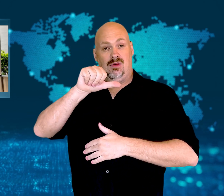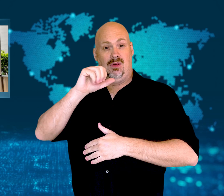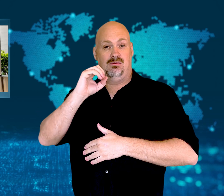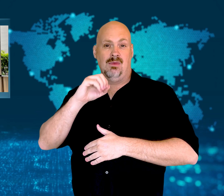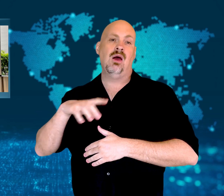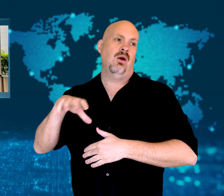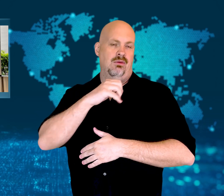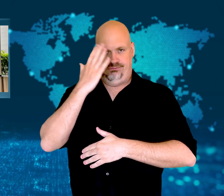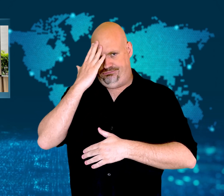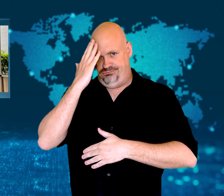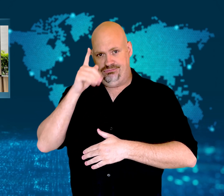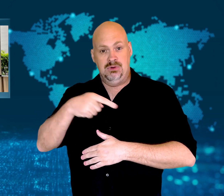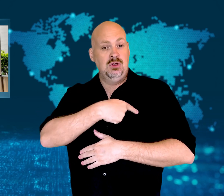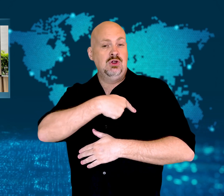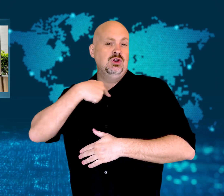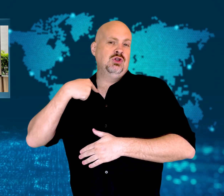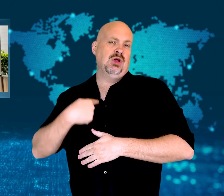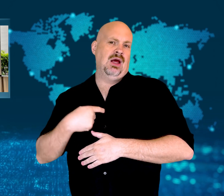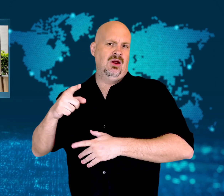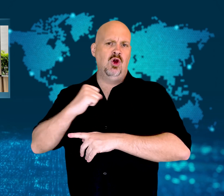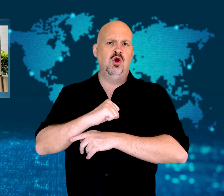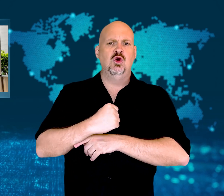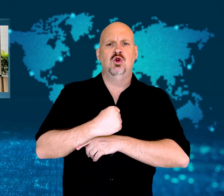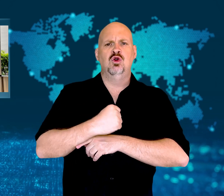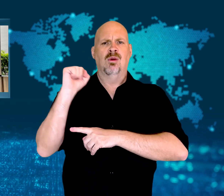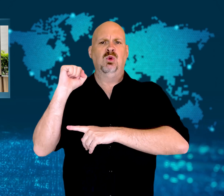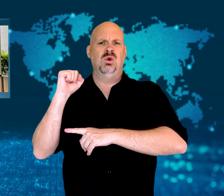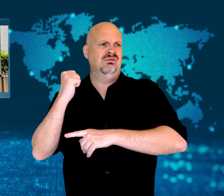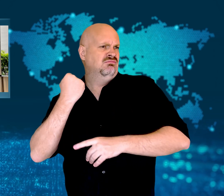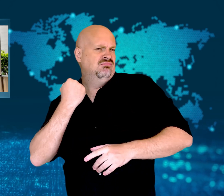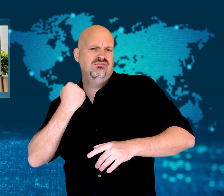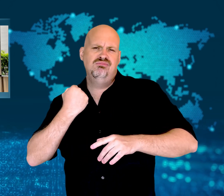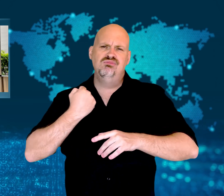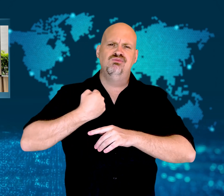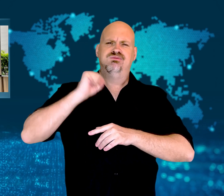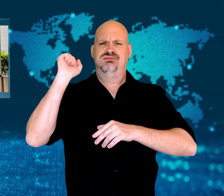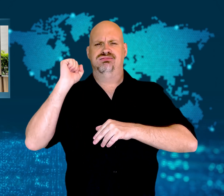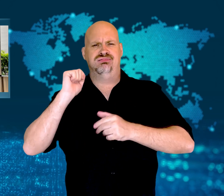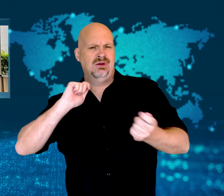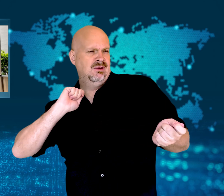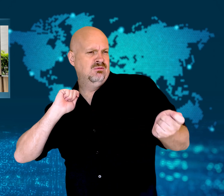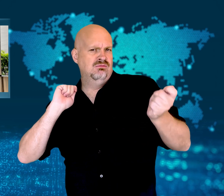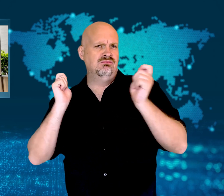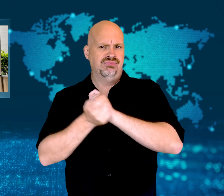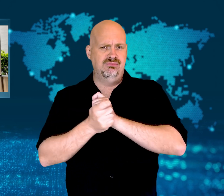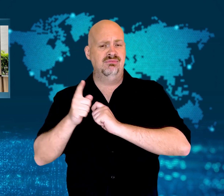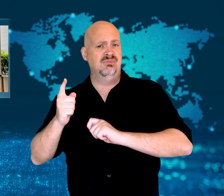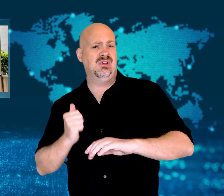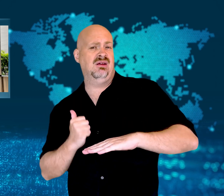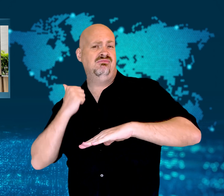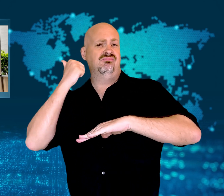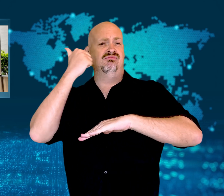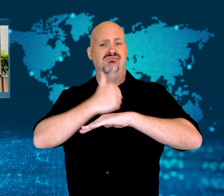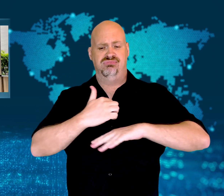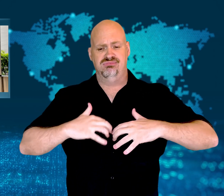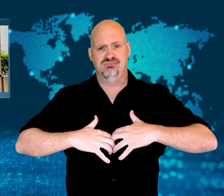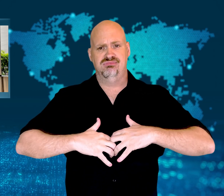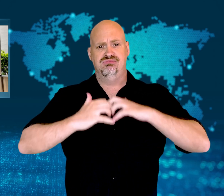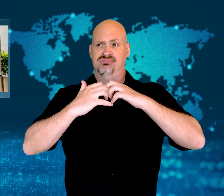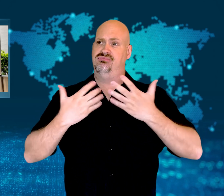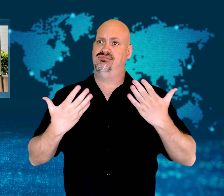It also contained a few stanzas of Mao's poetry.